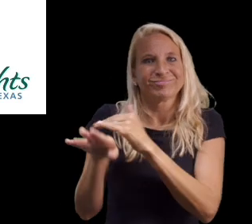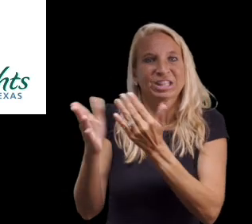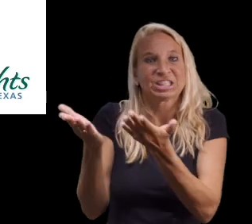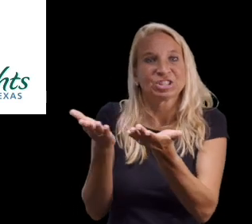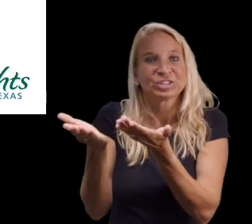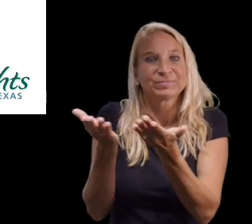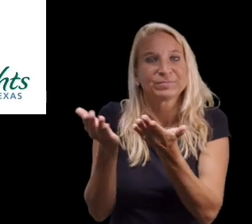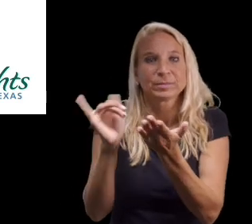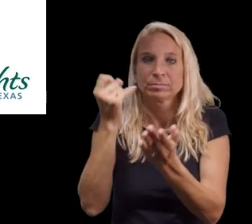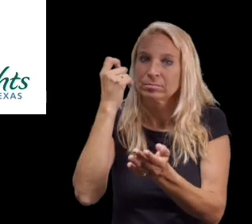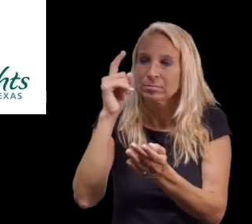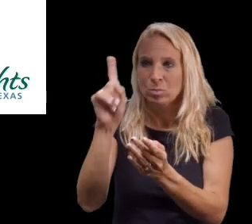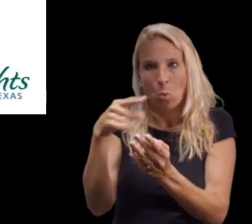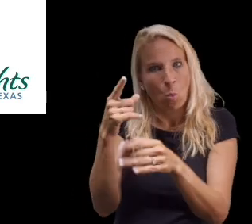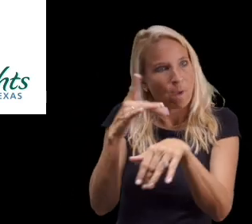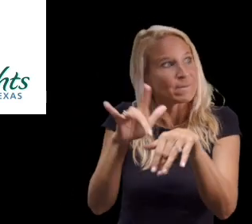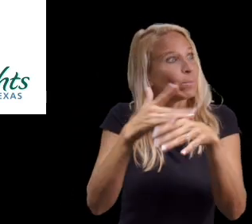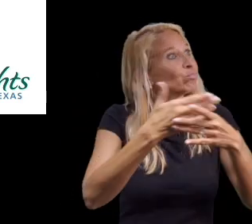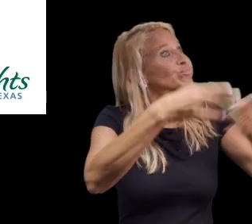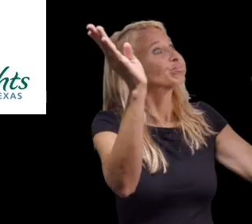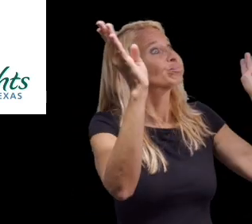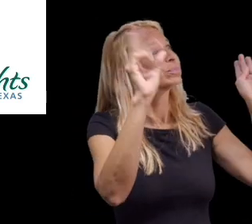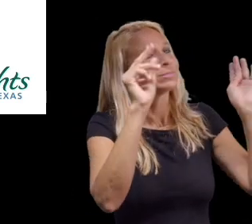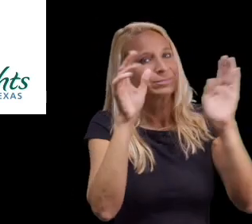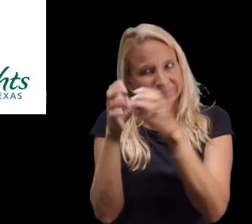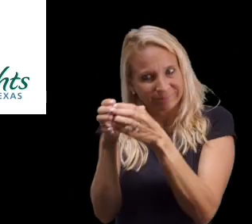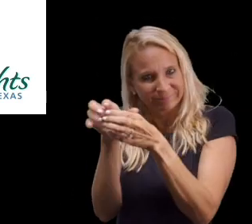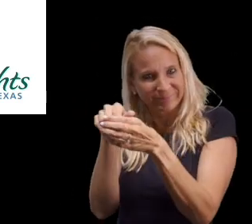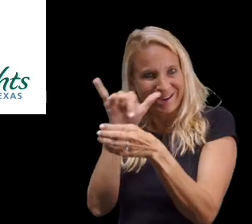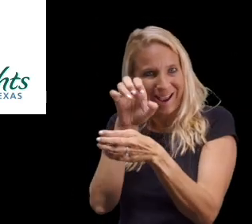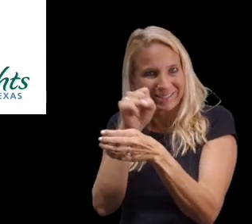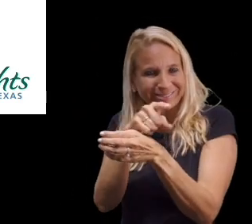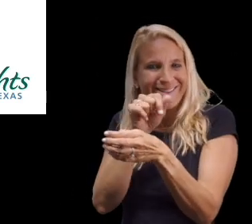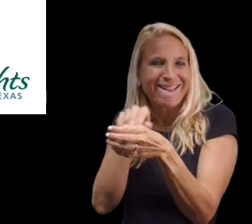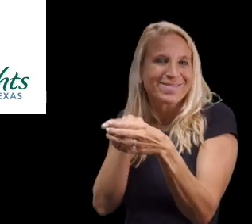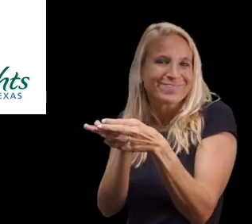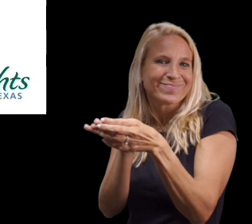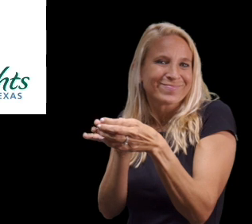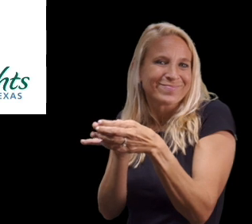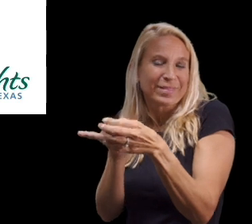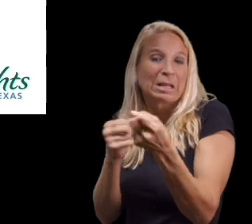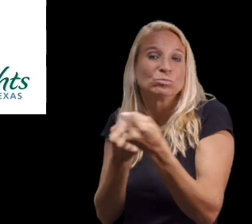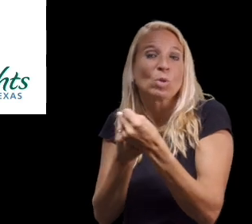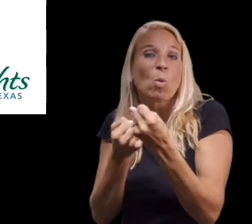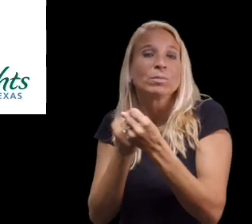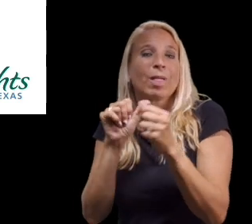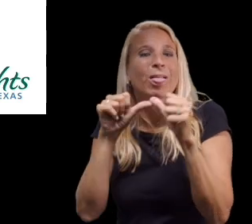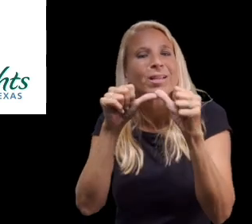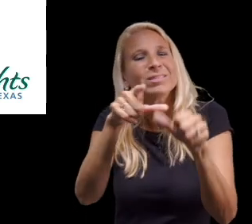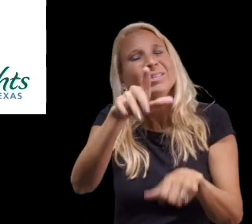that are only available through the YES waiver. Supports help your child stay in your home